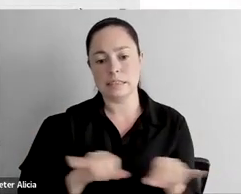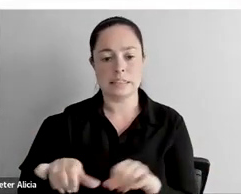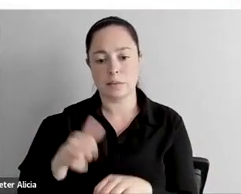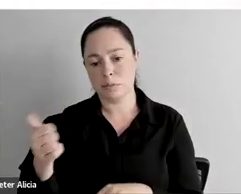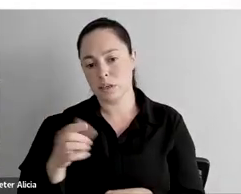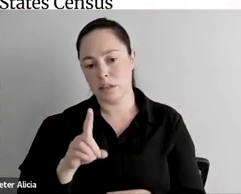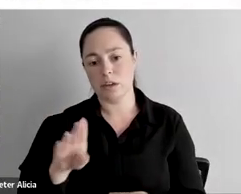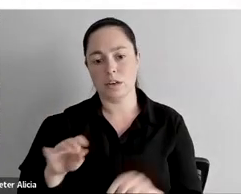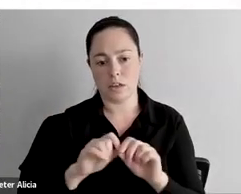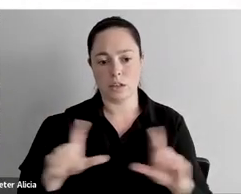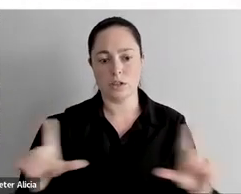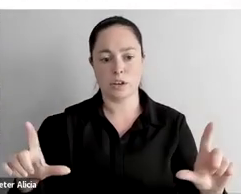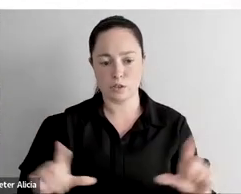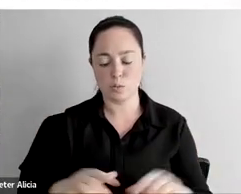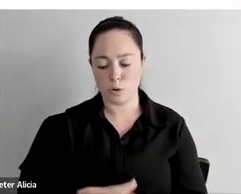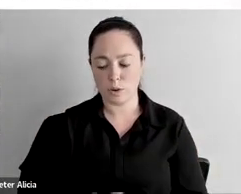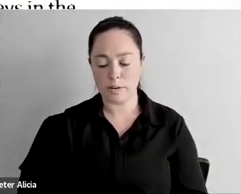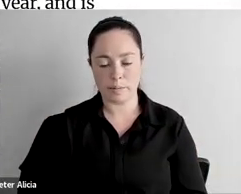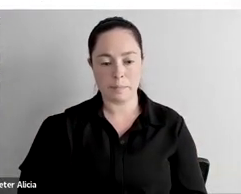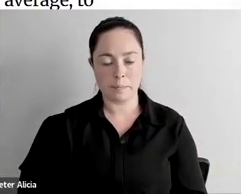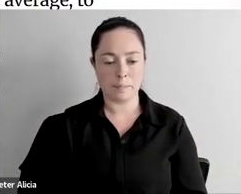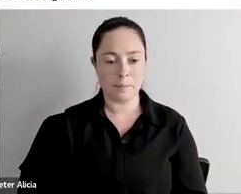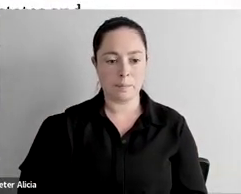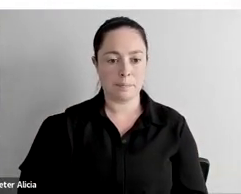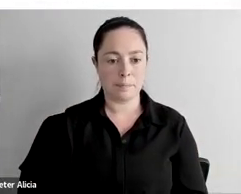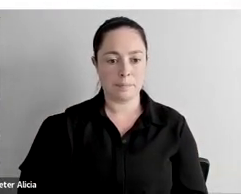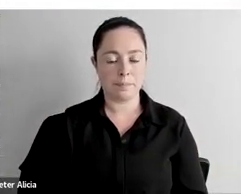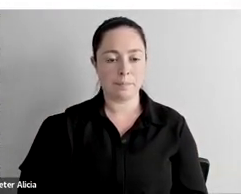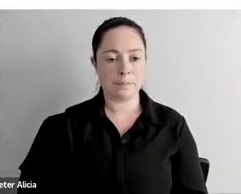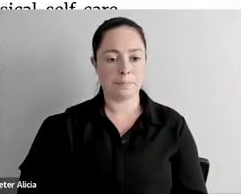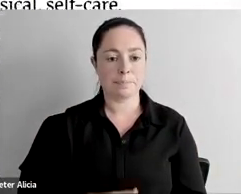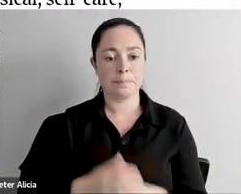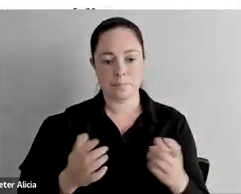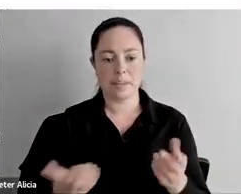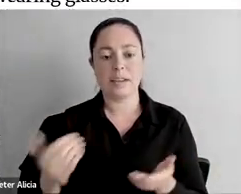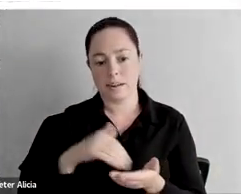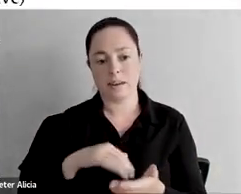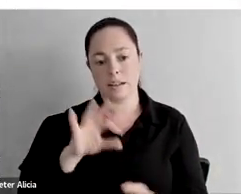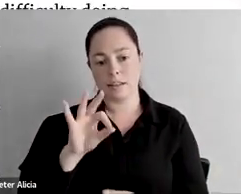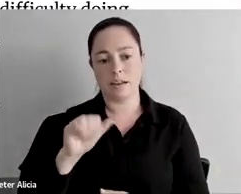this slider. And we have FAQs here as well.